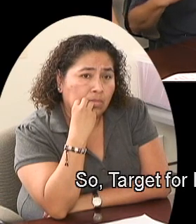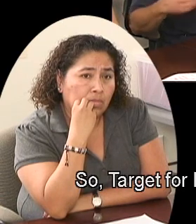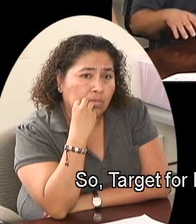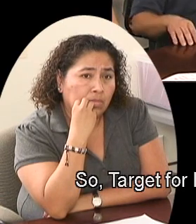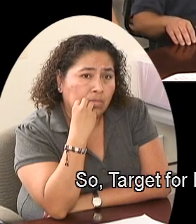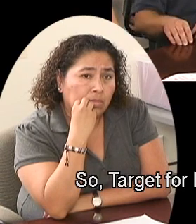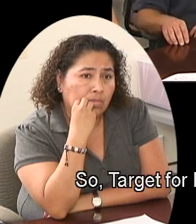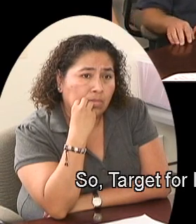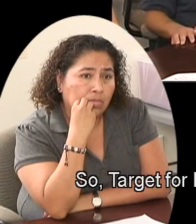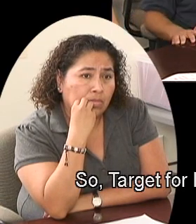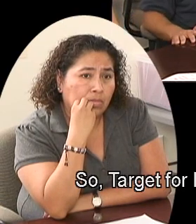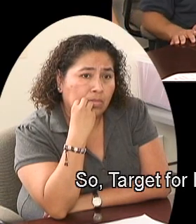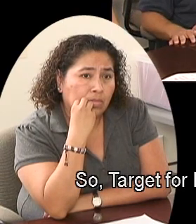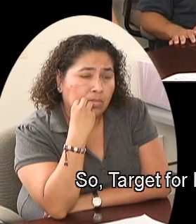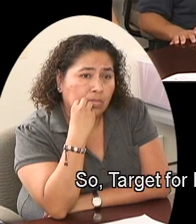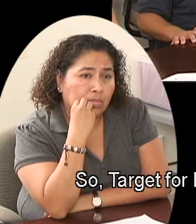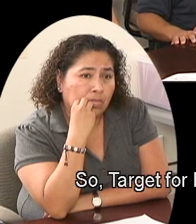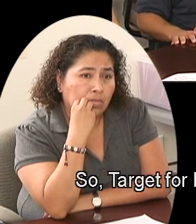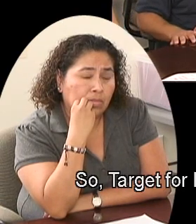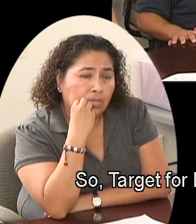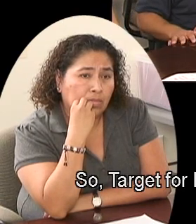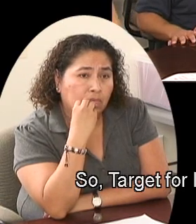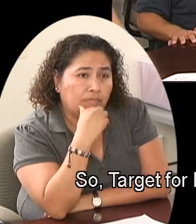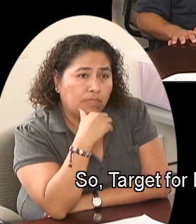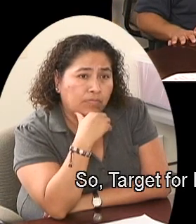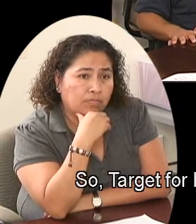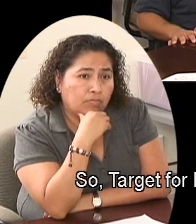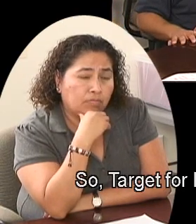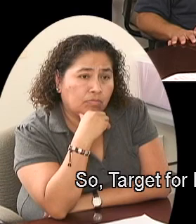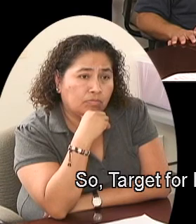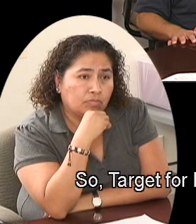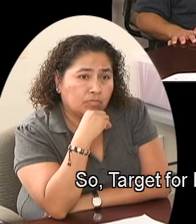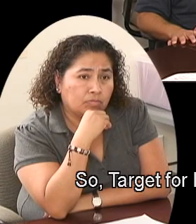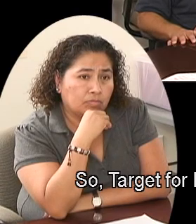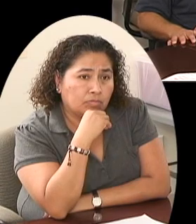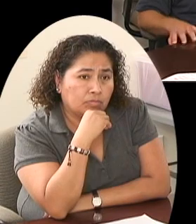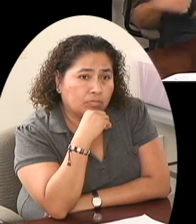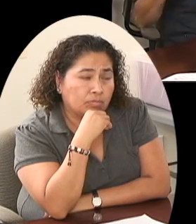So, Target for last three, four years?